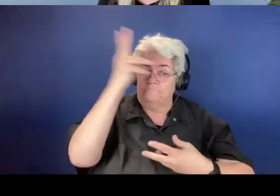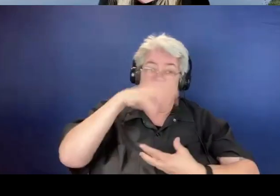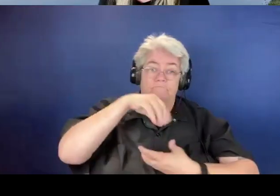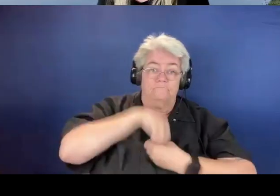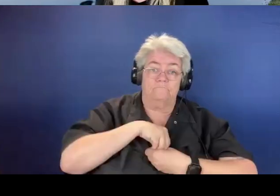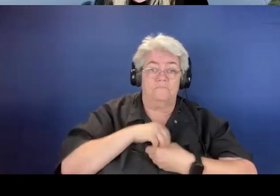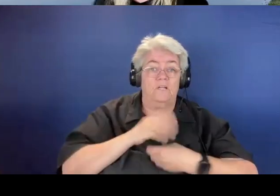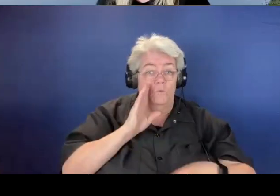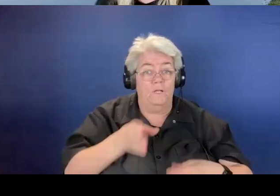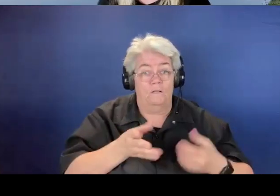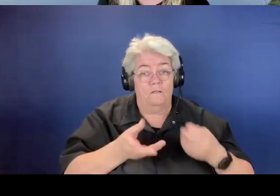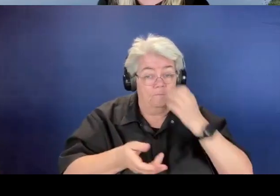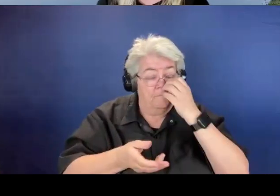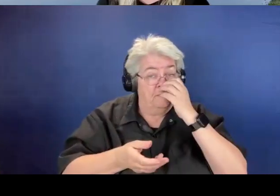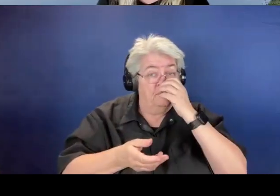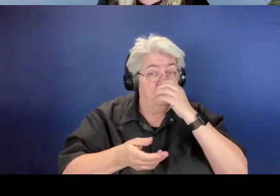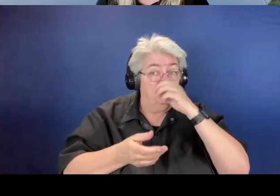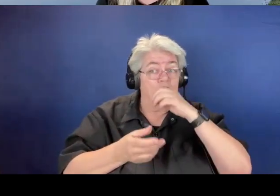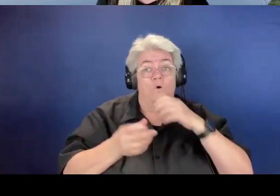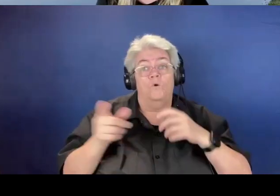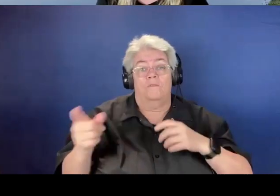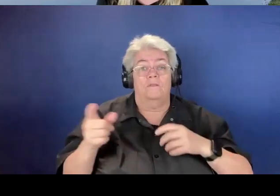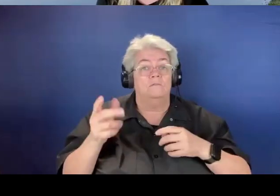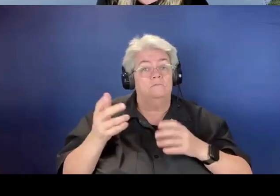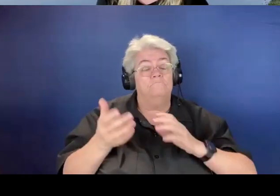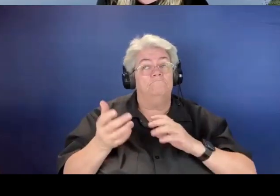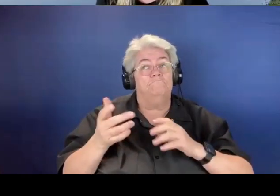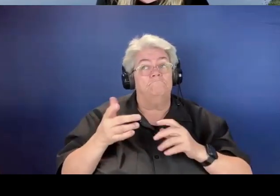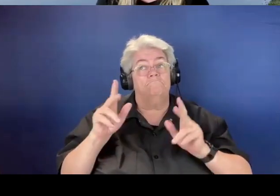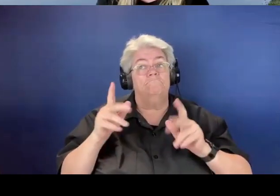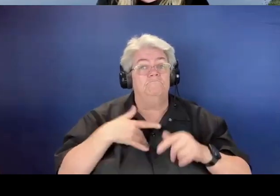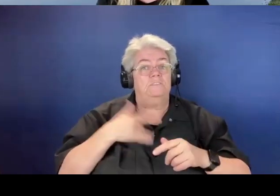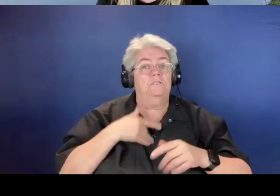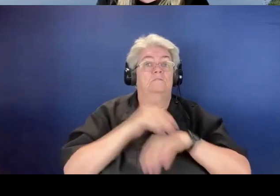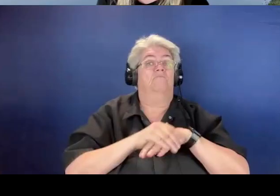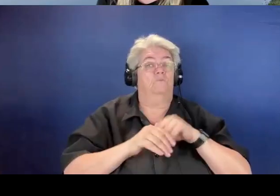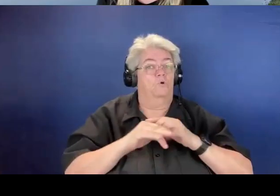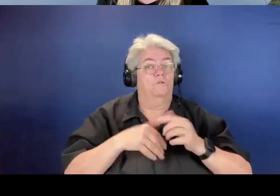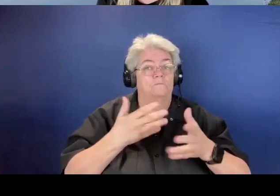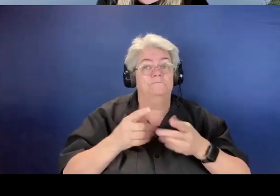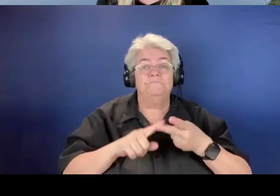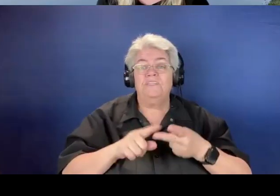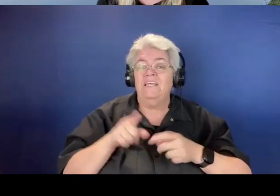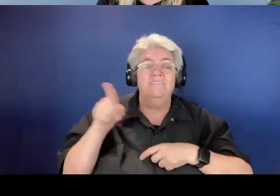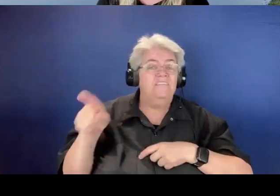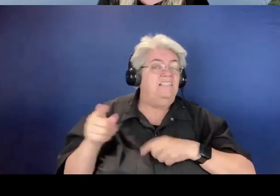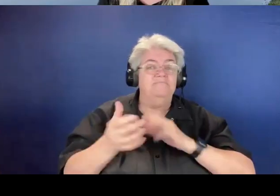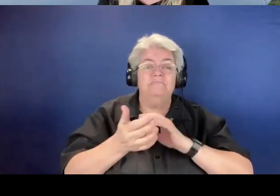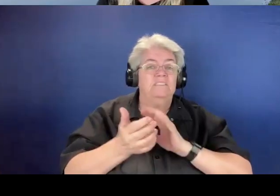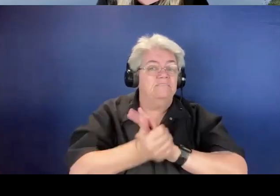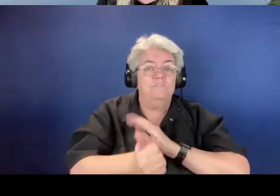So, this can happen when the speaker is comfortable and fluent in the language. The speaker is not fluent or uncomfortable.